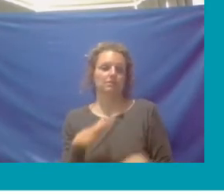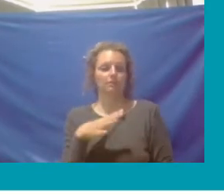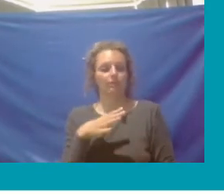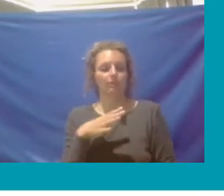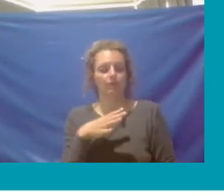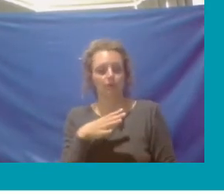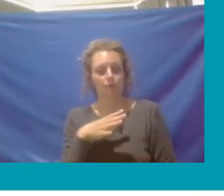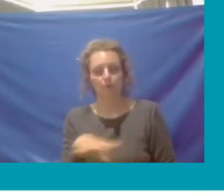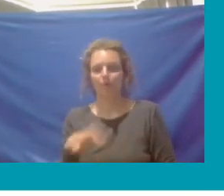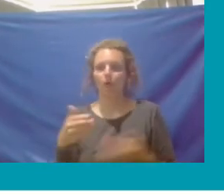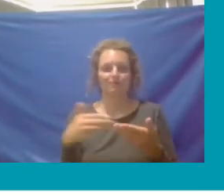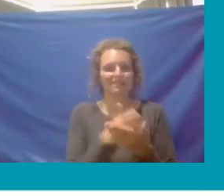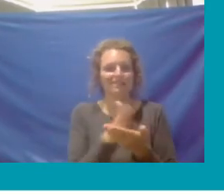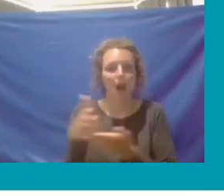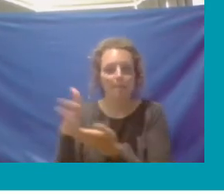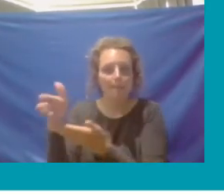that can deliver what we can't.